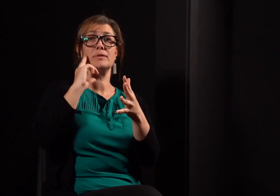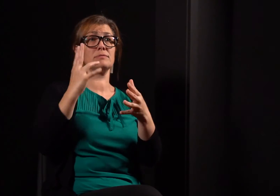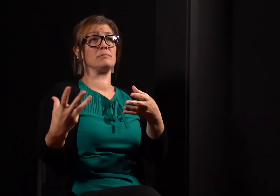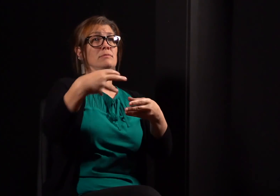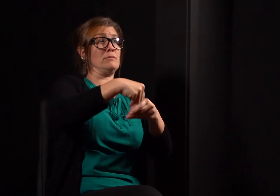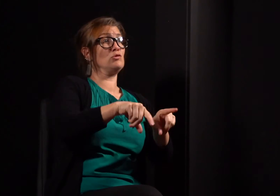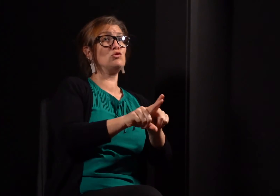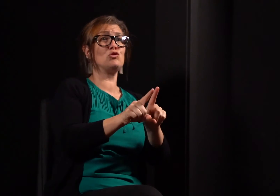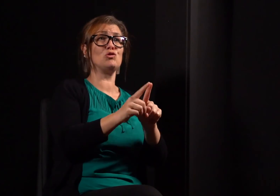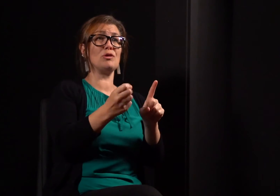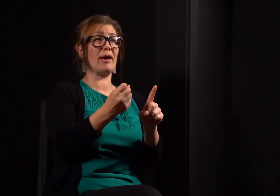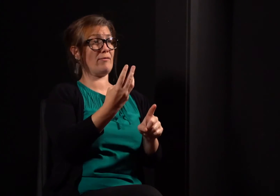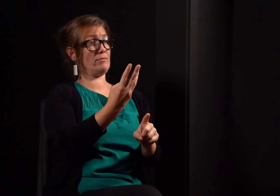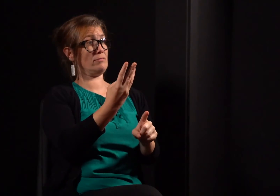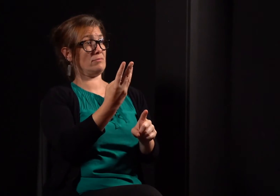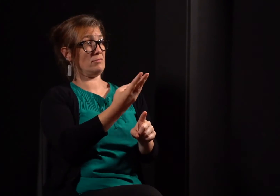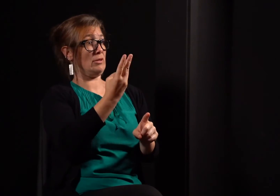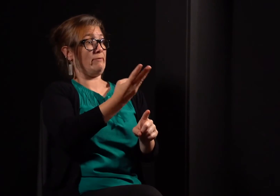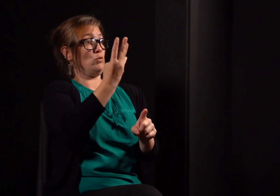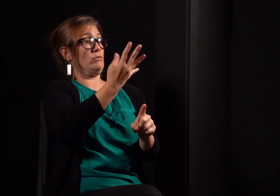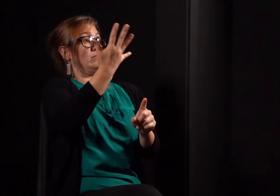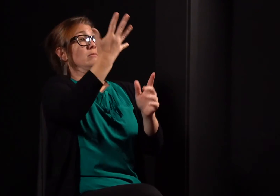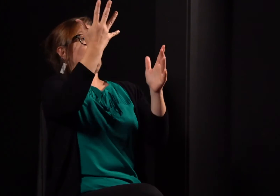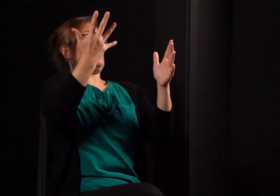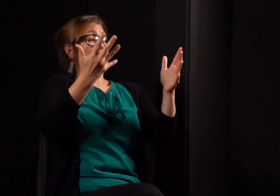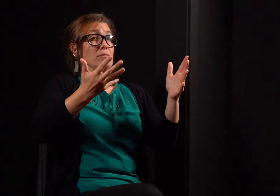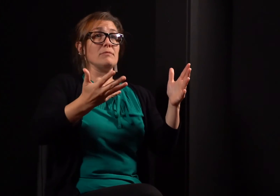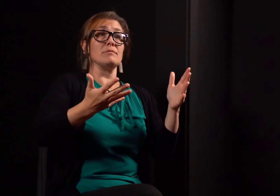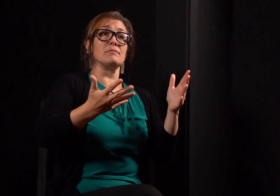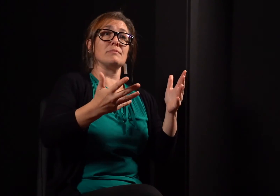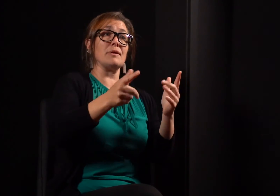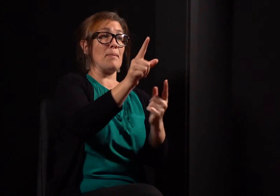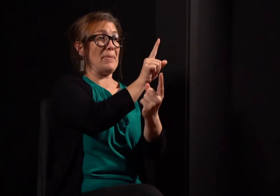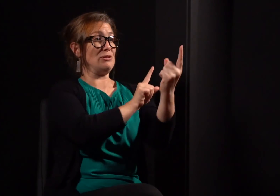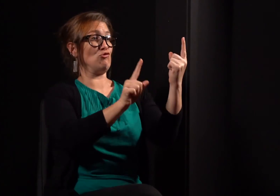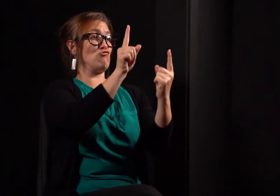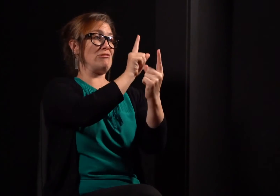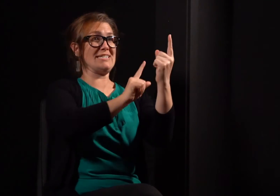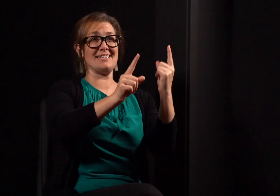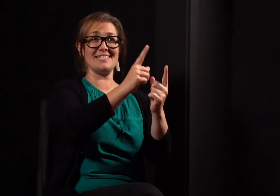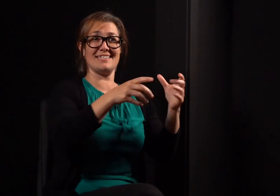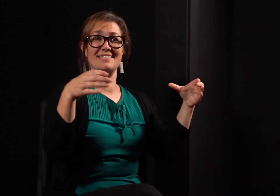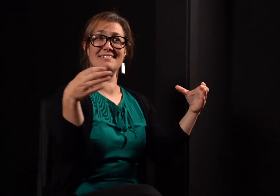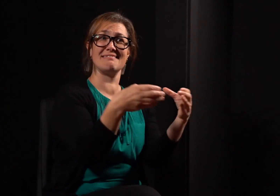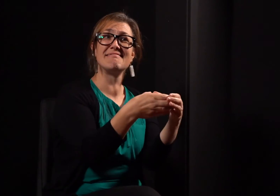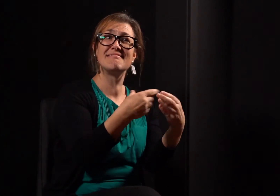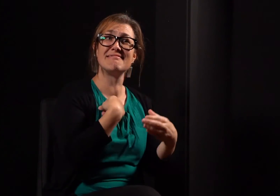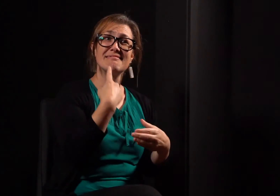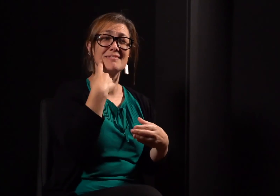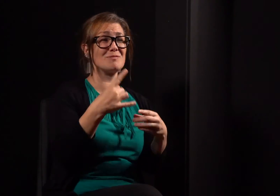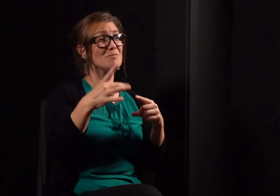and I think that would be really valuable if we involve deaf people in those mentoring things, not just only with other interpreters